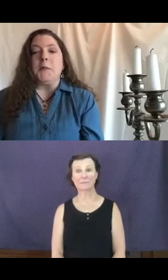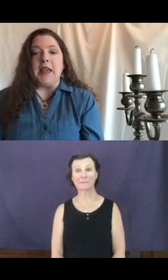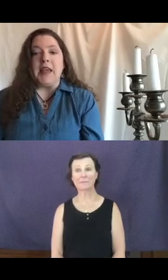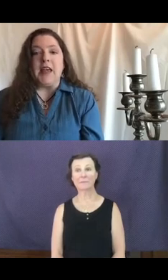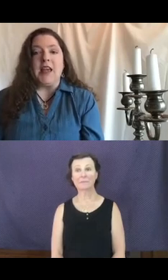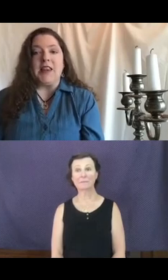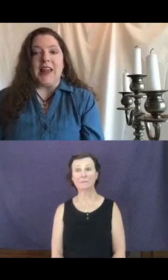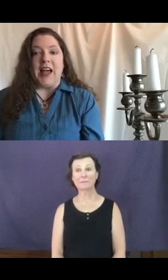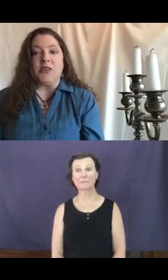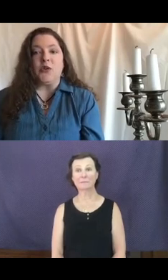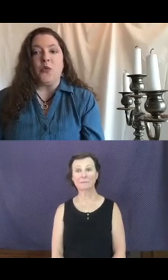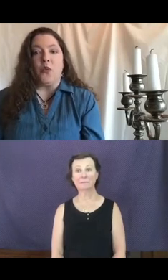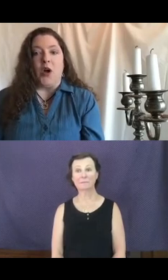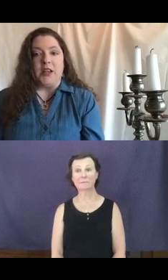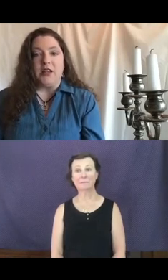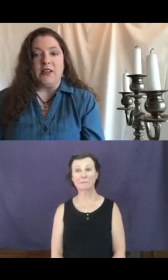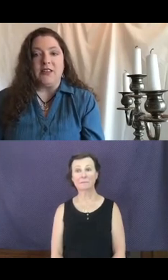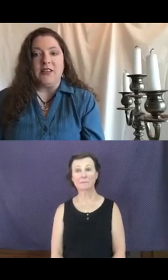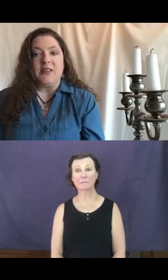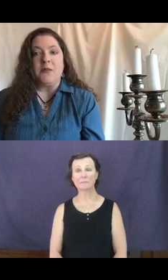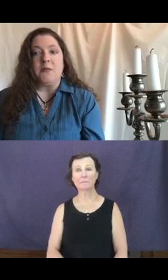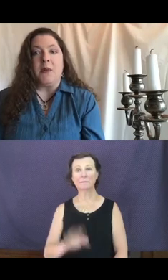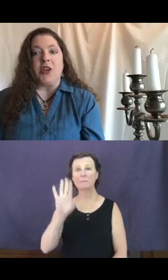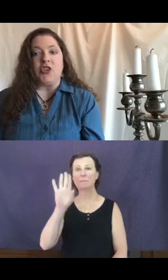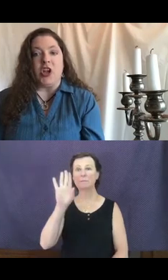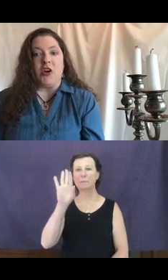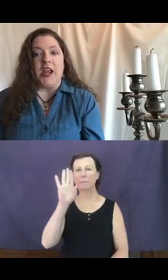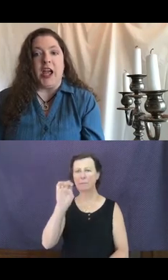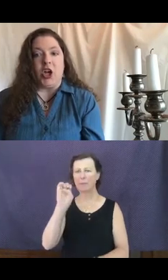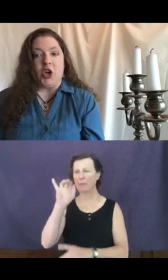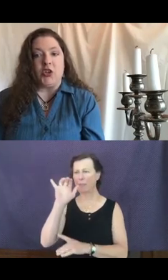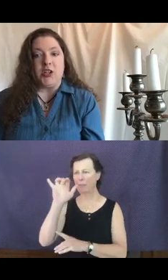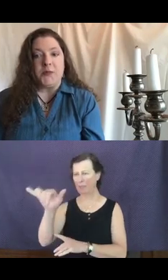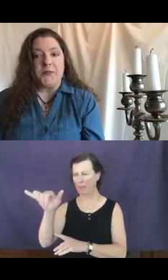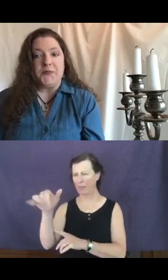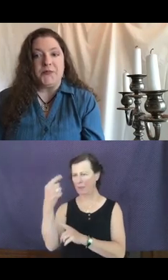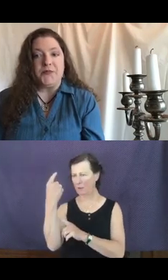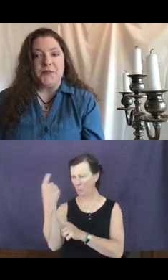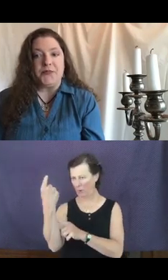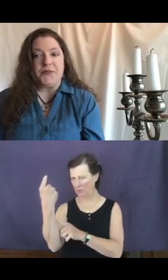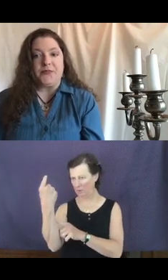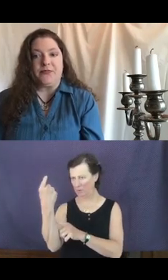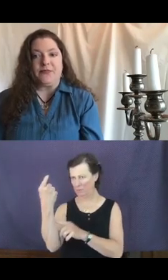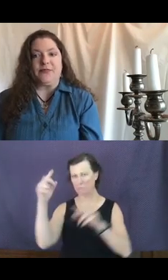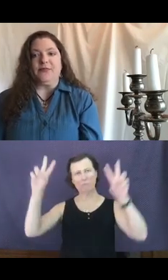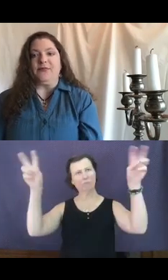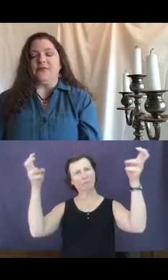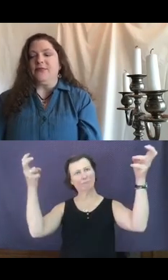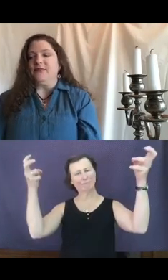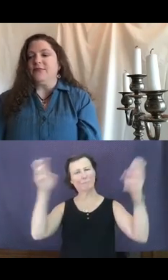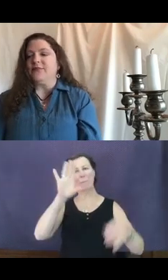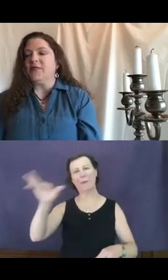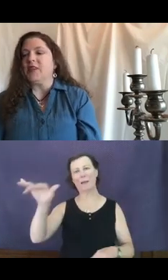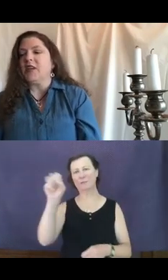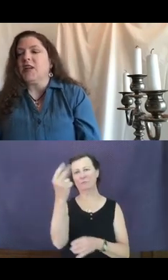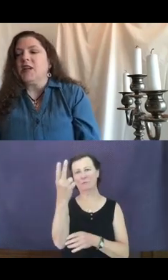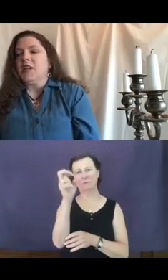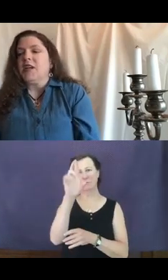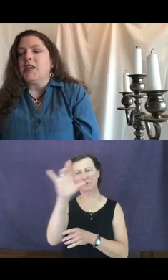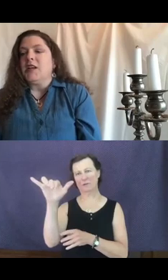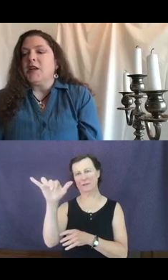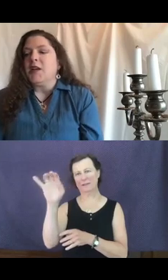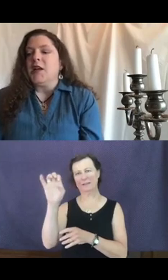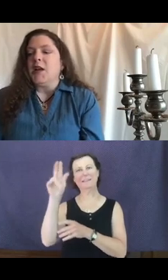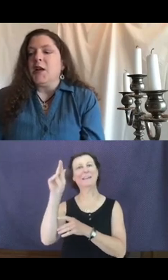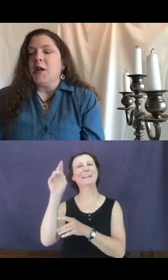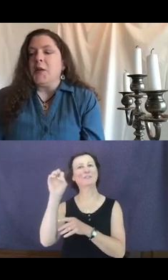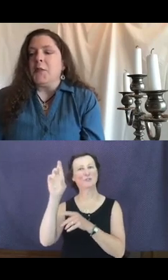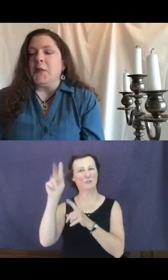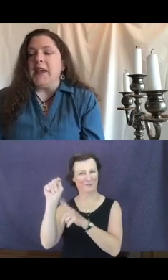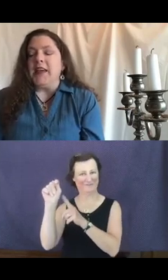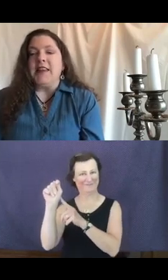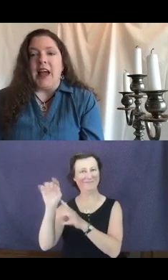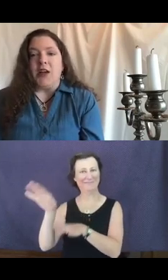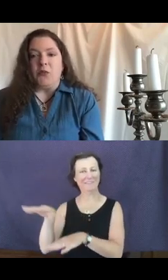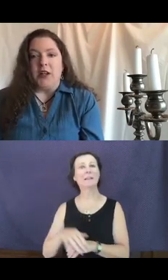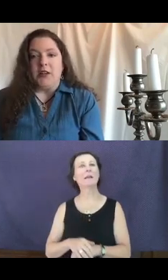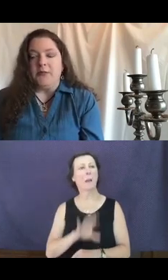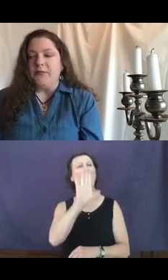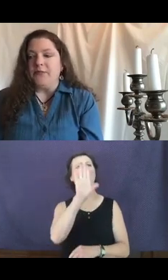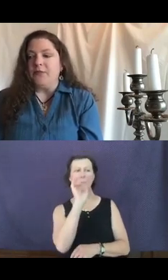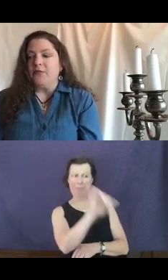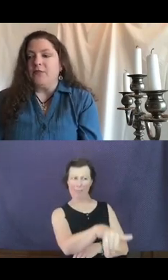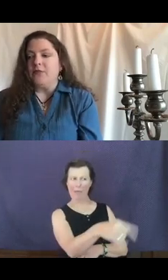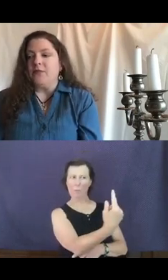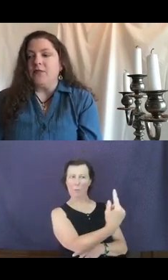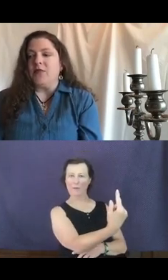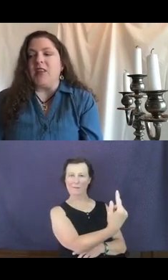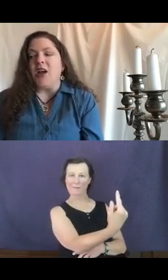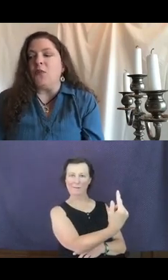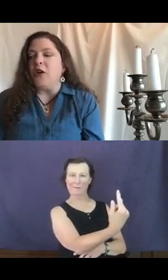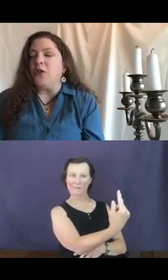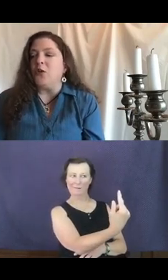Be That One by Sherry Eckert: "Be that one that one who